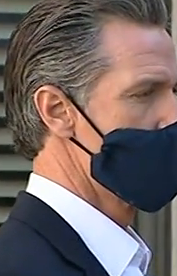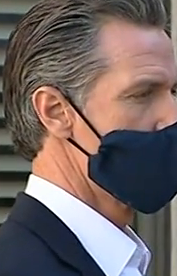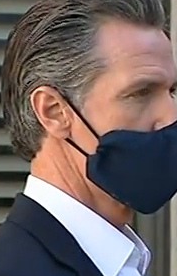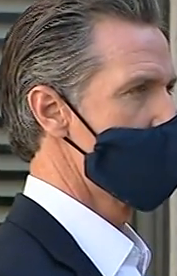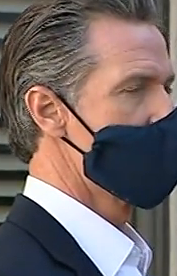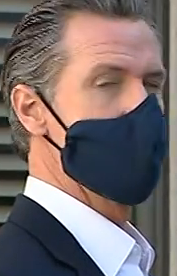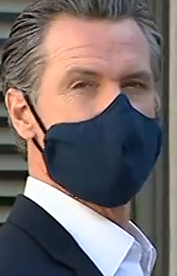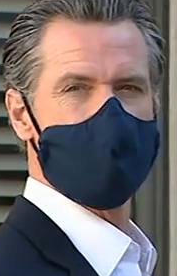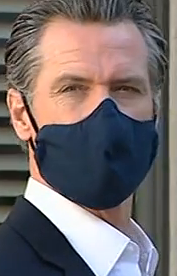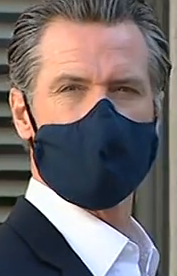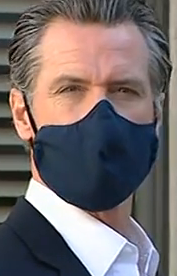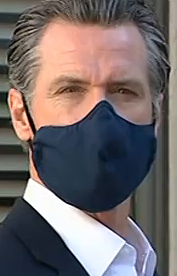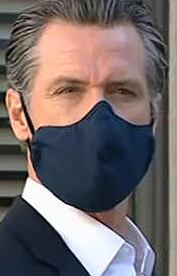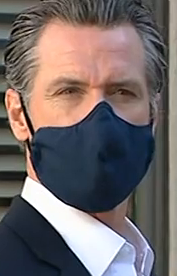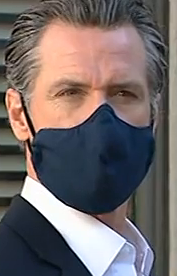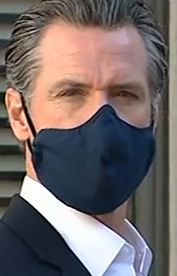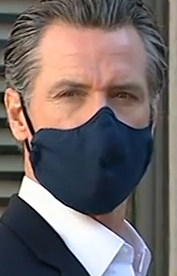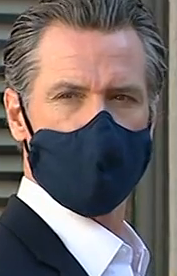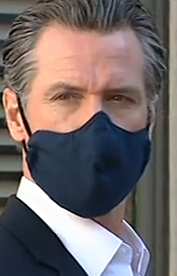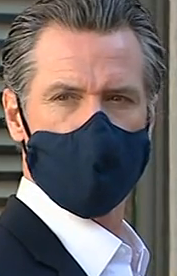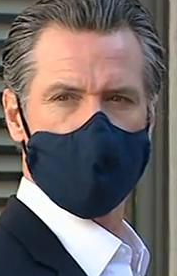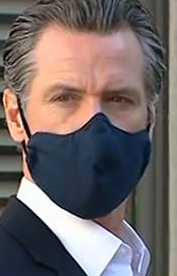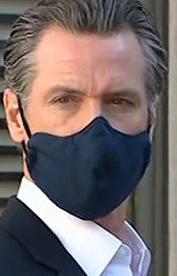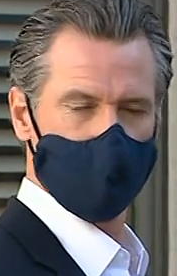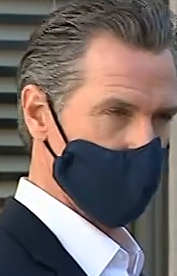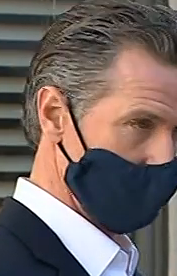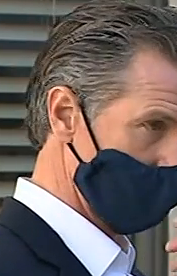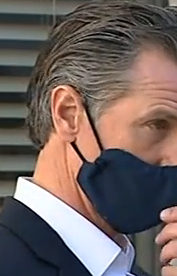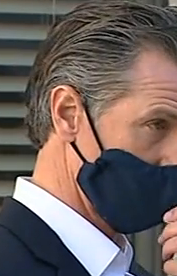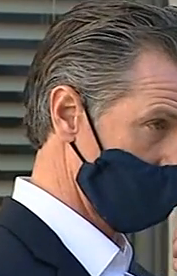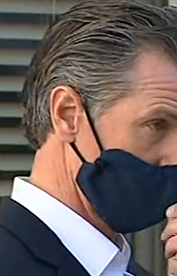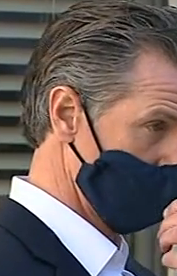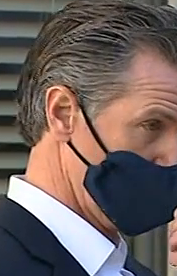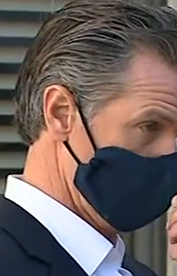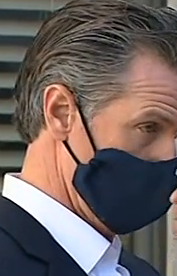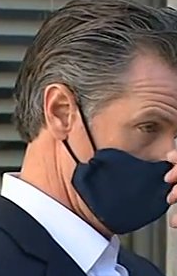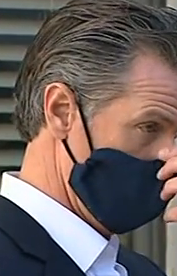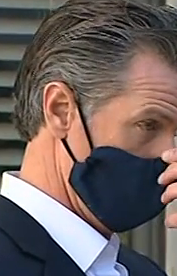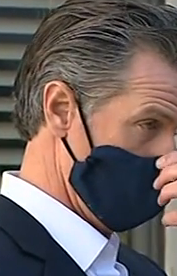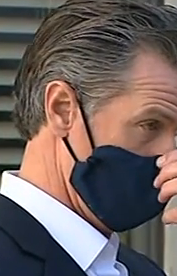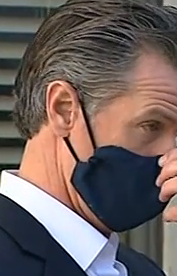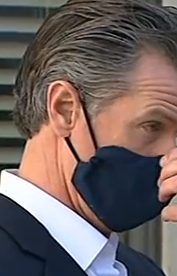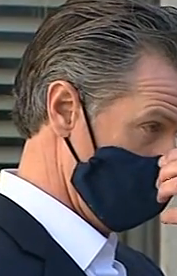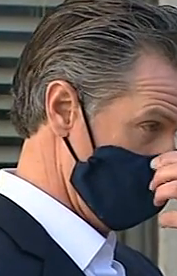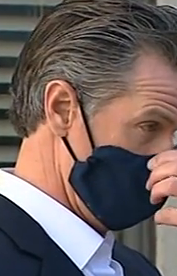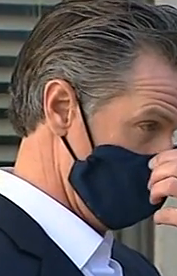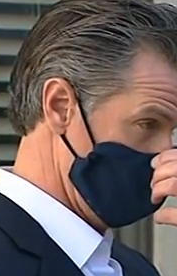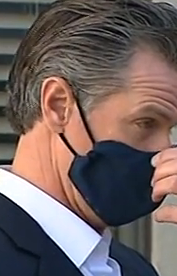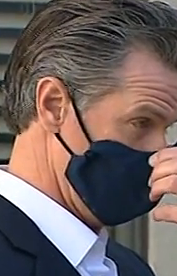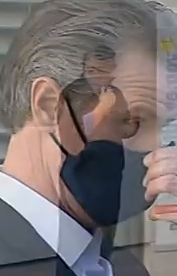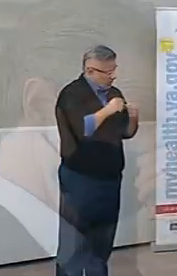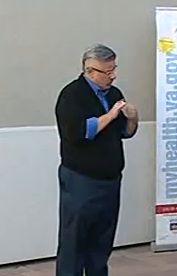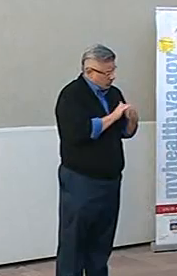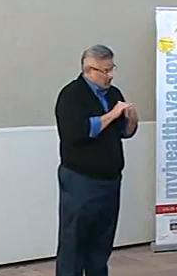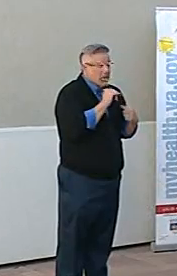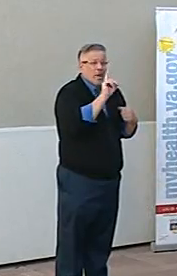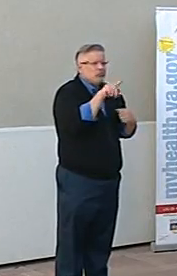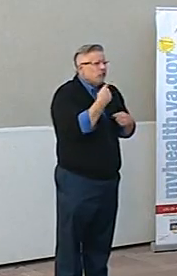the first time that he's talked in depth about where he's been